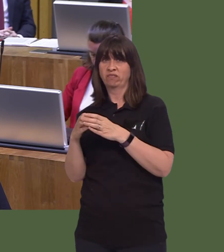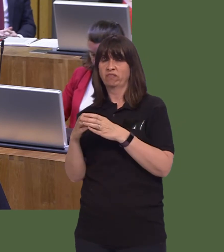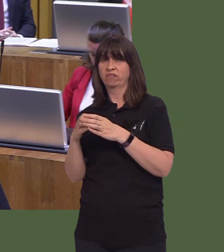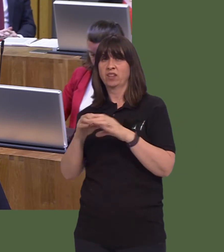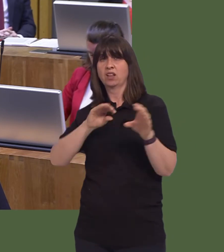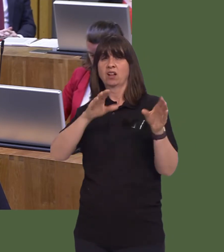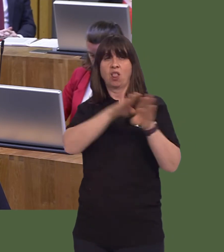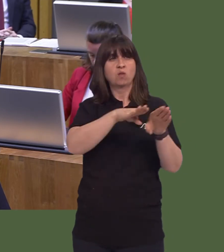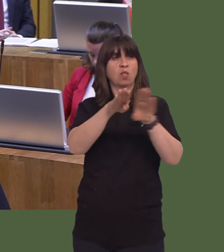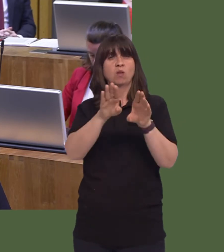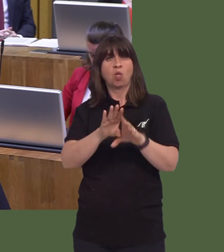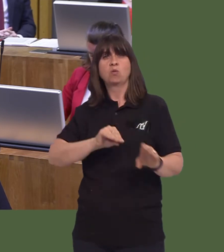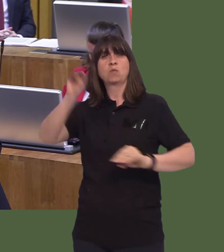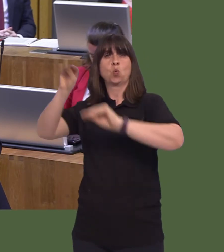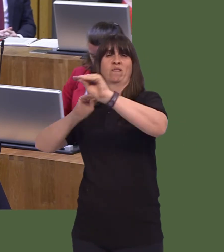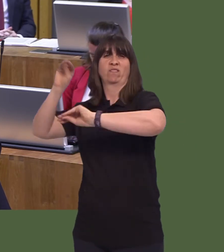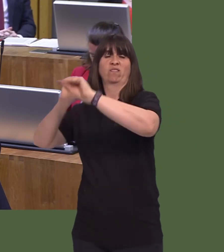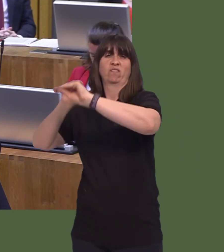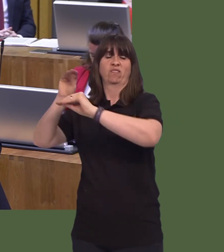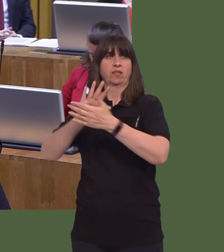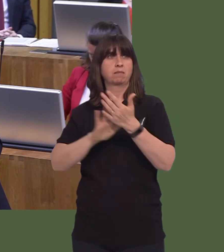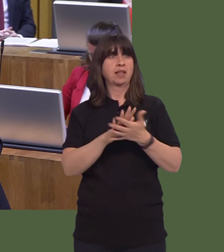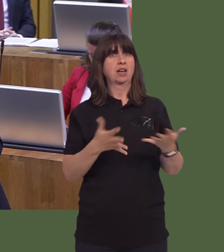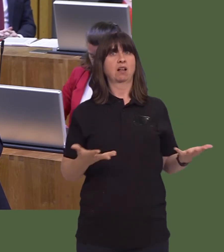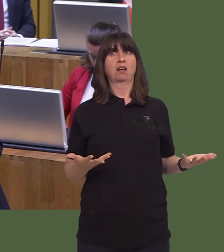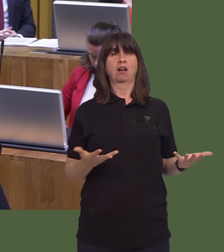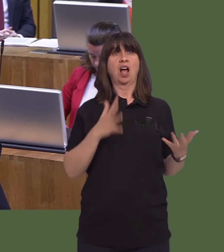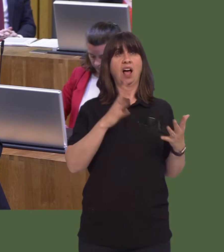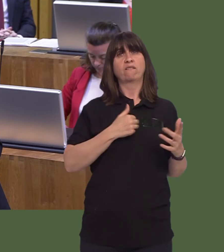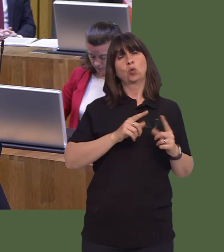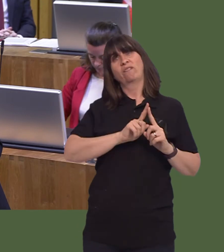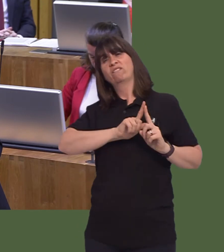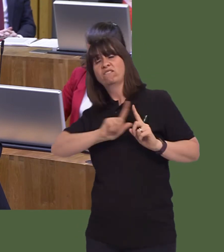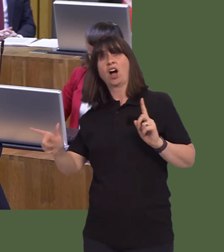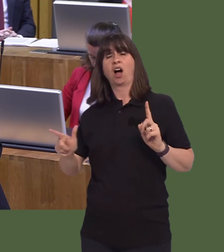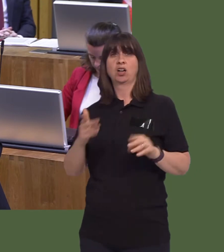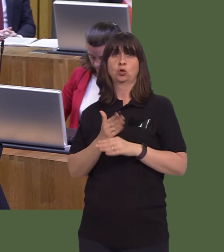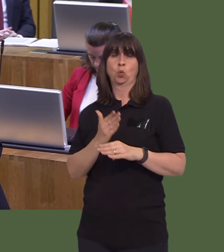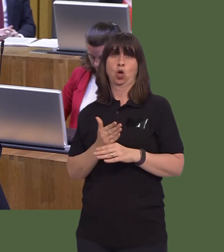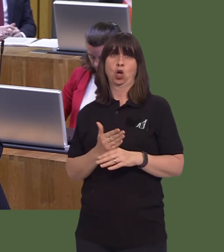Unfortunately, for many people, that will mean that they will now find they have to travel further in order to keep the jobs that they have.